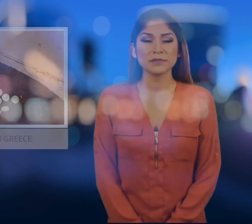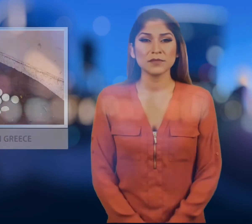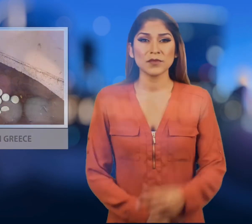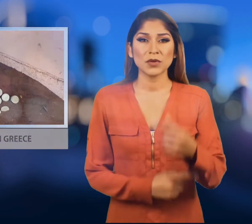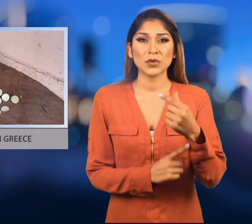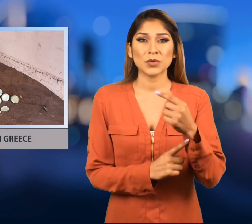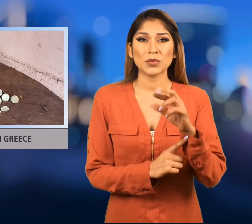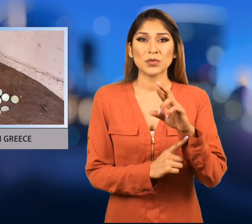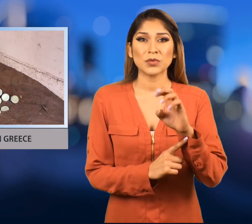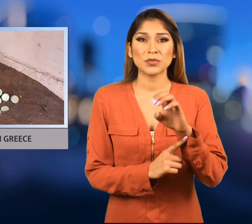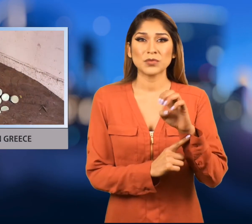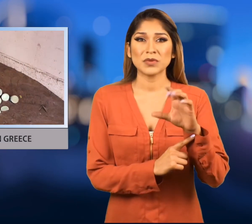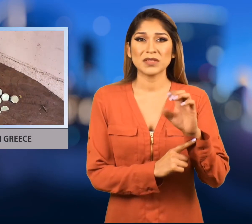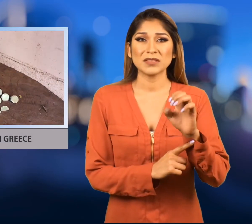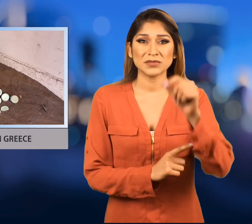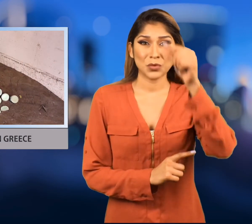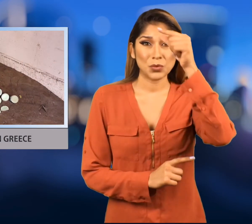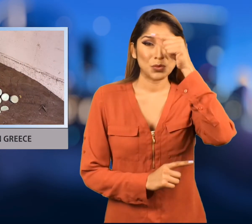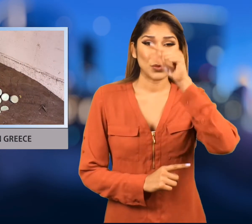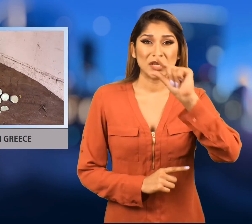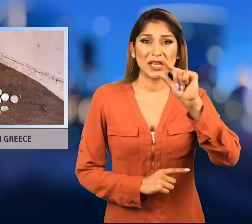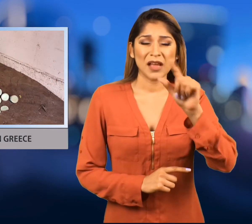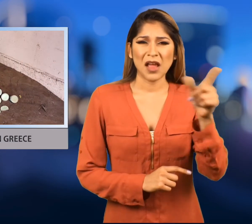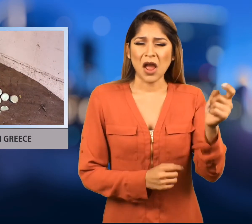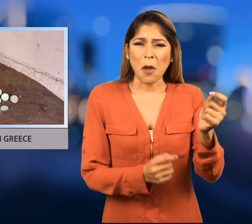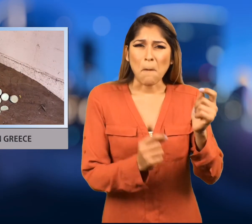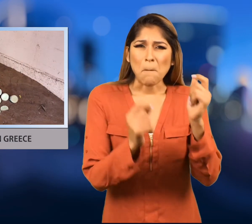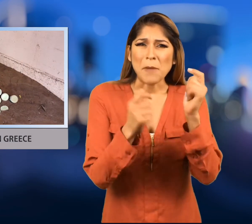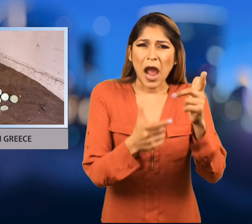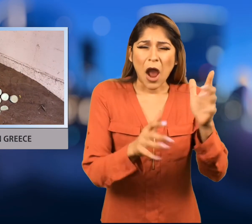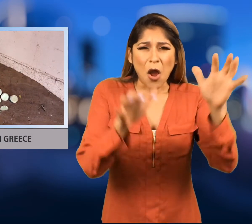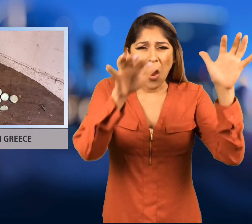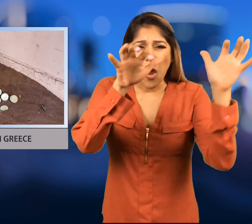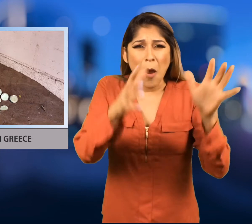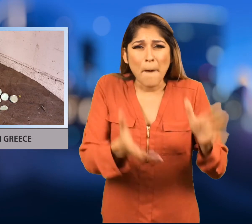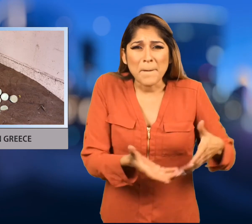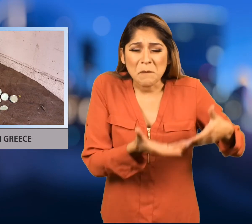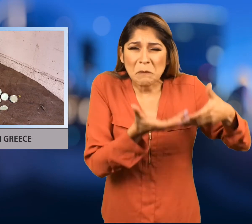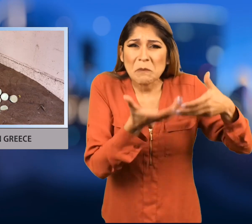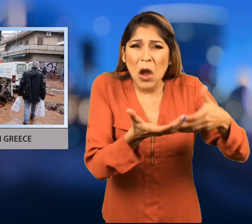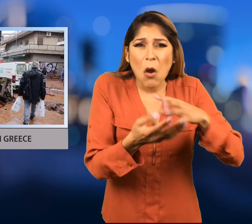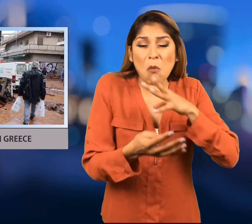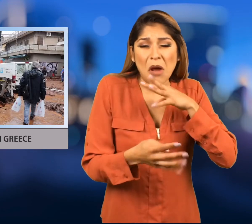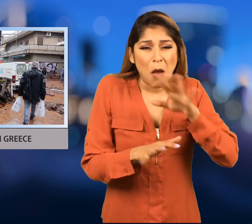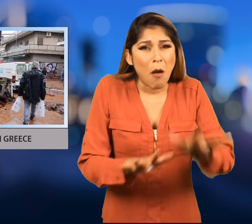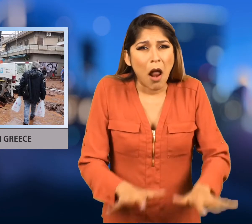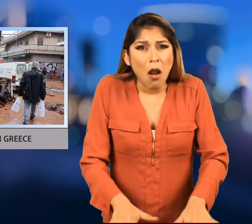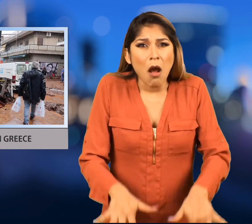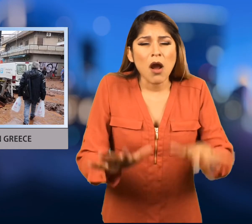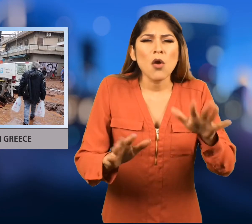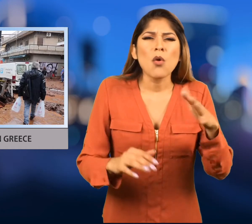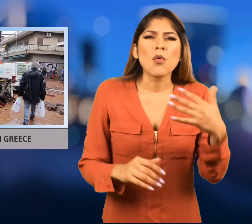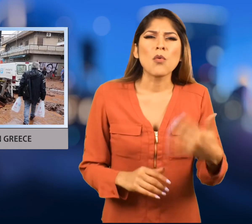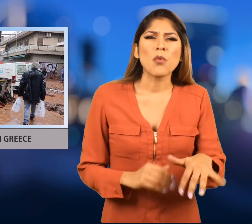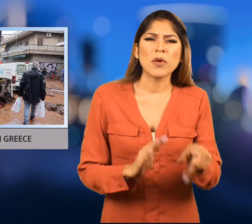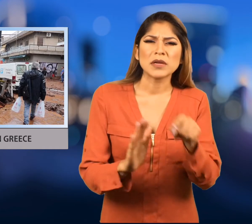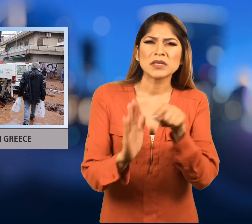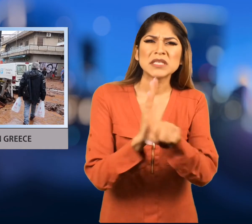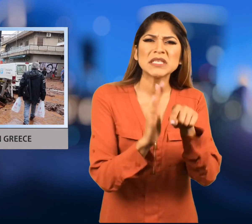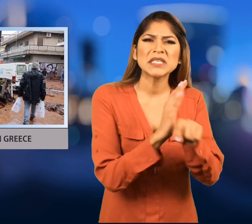Flash floods triggered by heavy rain in Greece have killed at least 16 people.